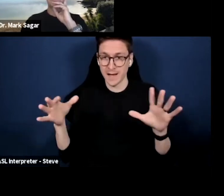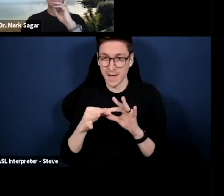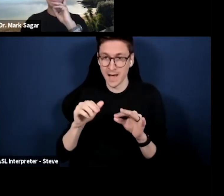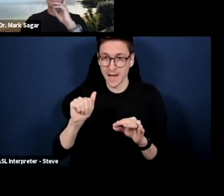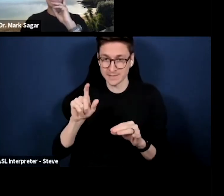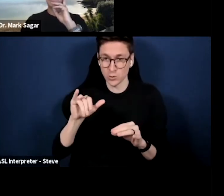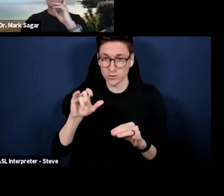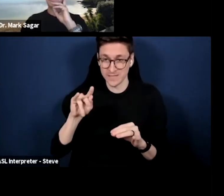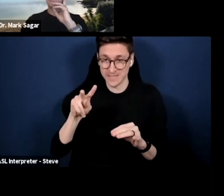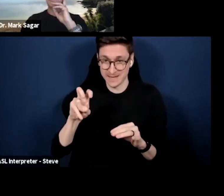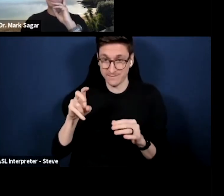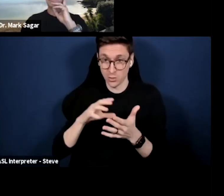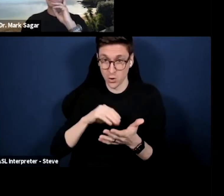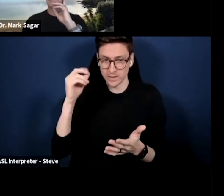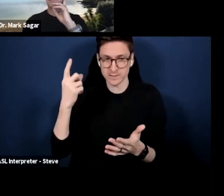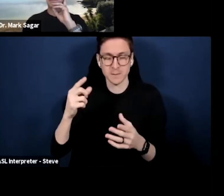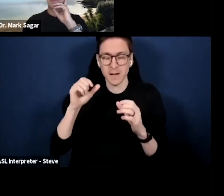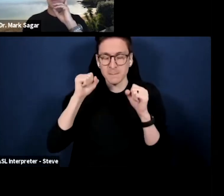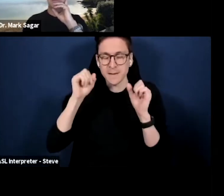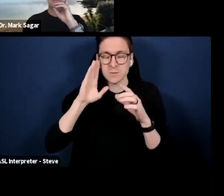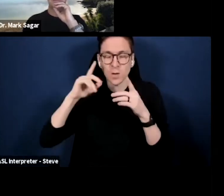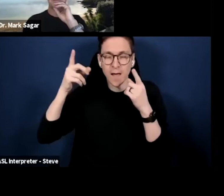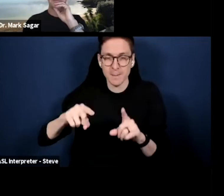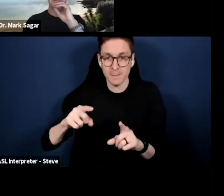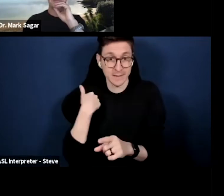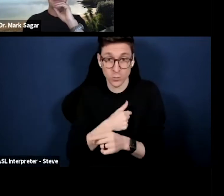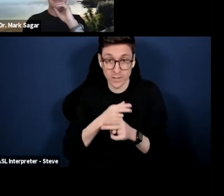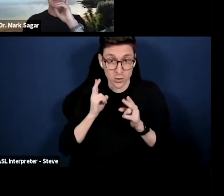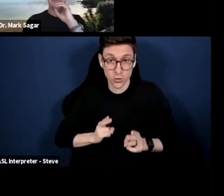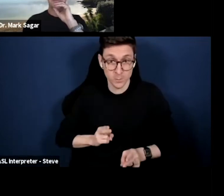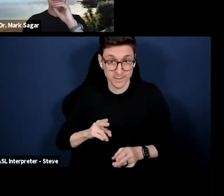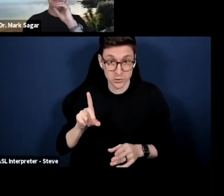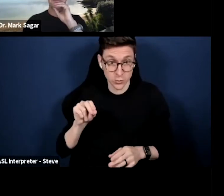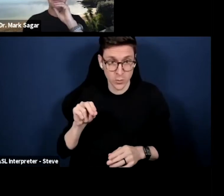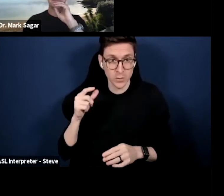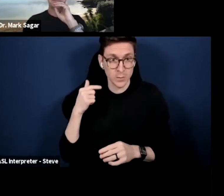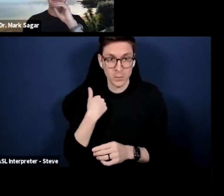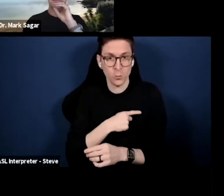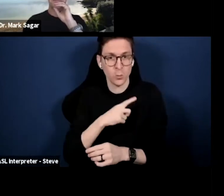happens that we do as well we just take it completely for granted now watch what happens